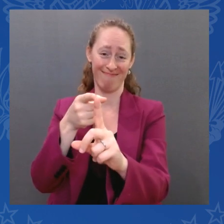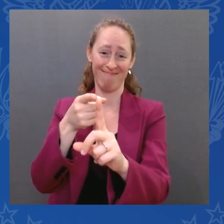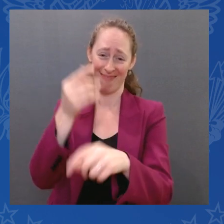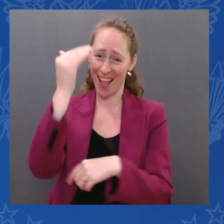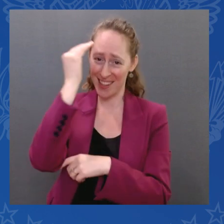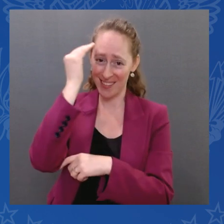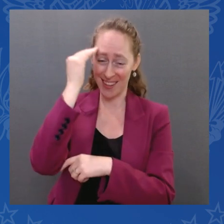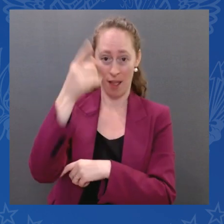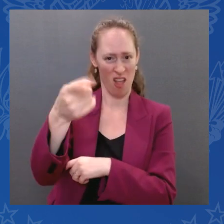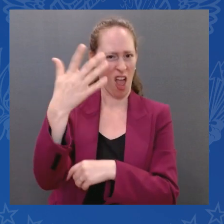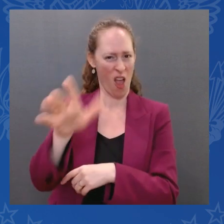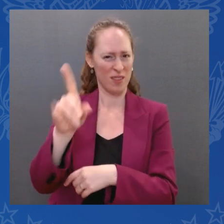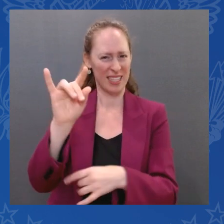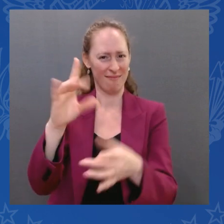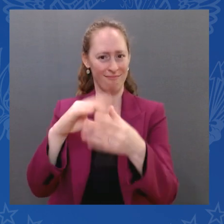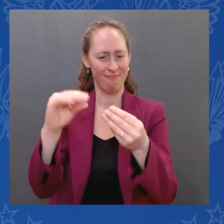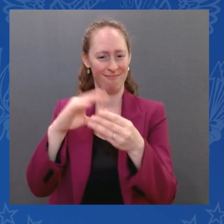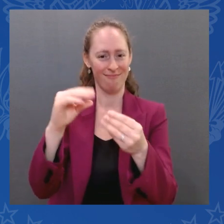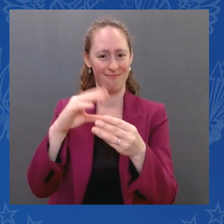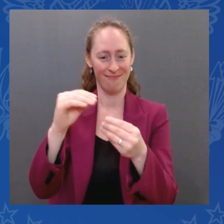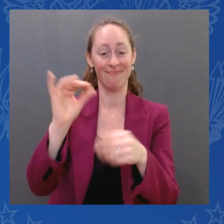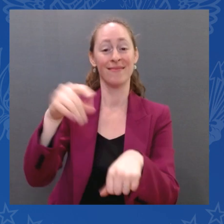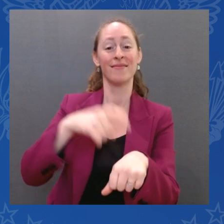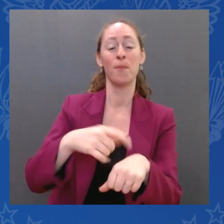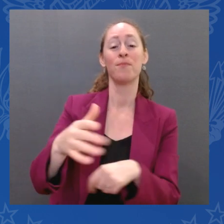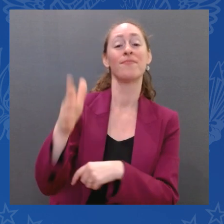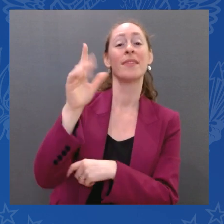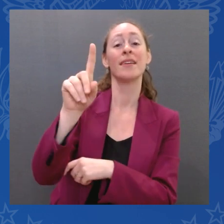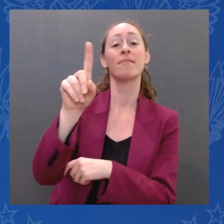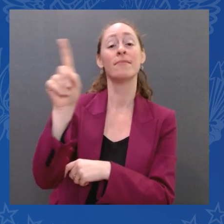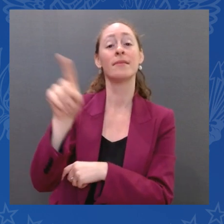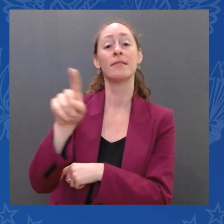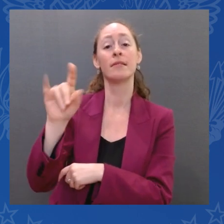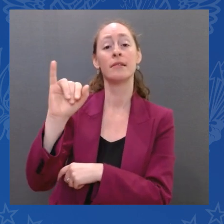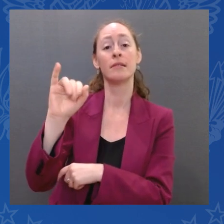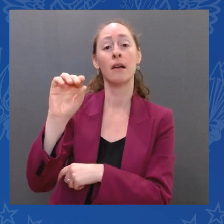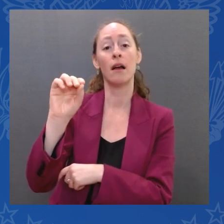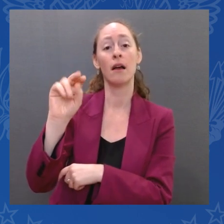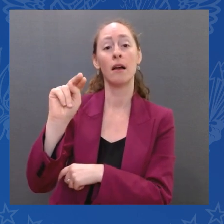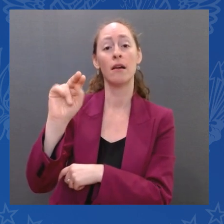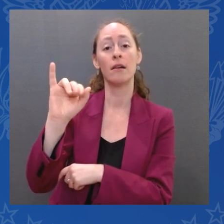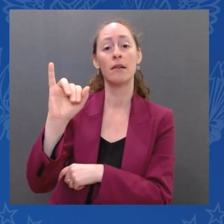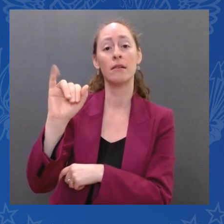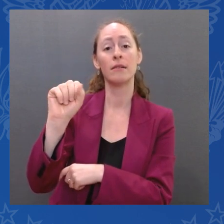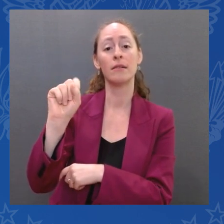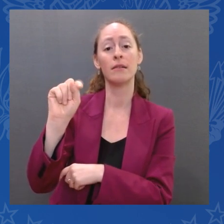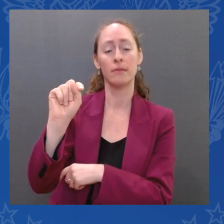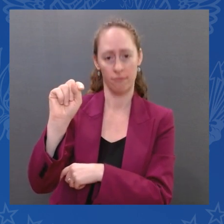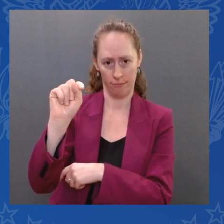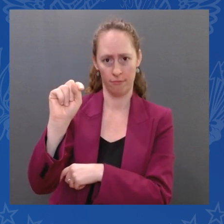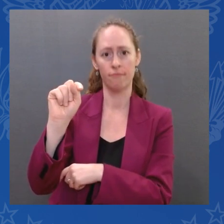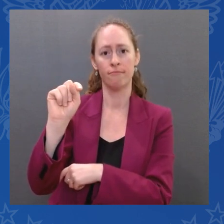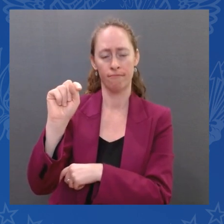in order to be a Zionist. And you were right. And in your case, a great Zionist